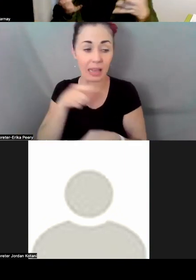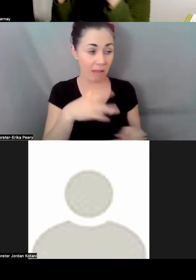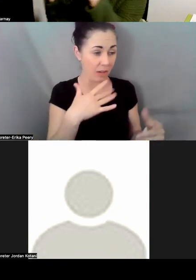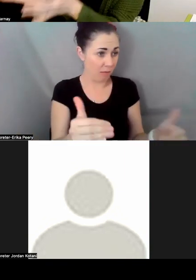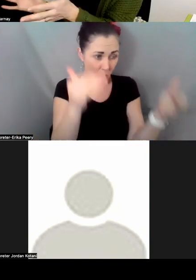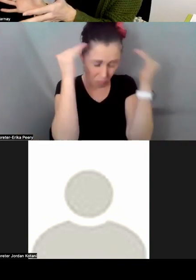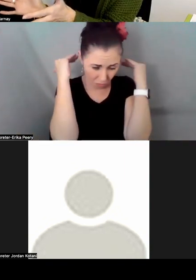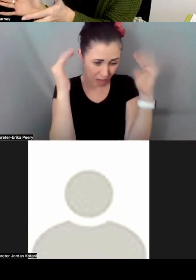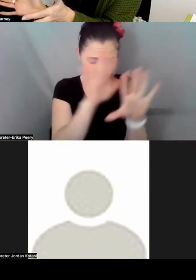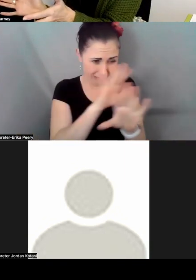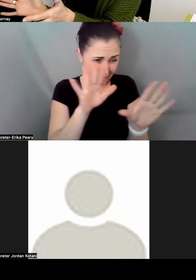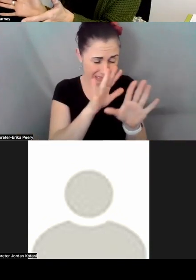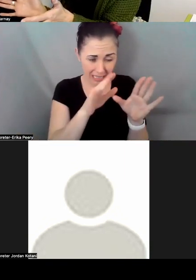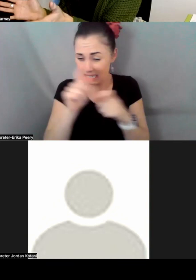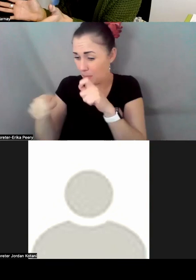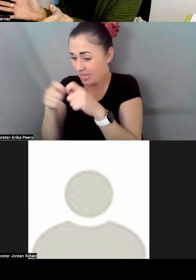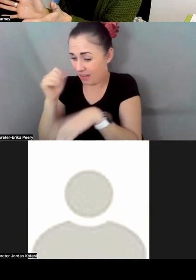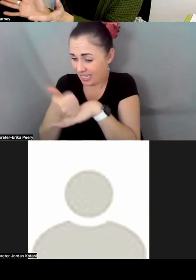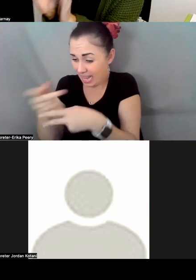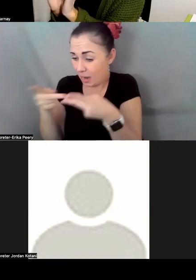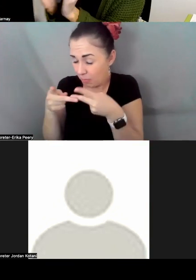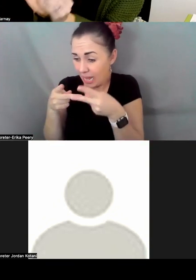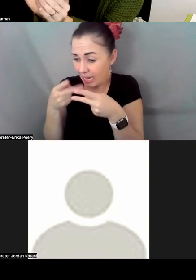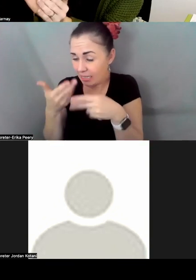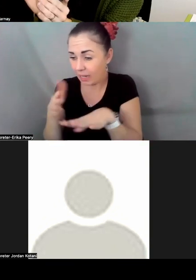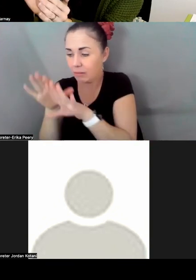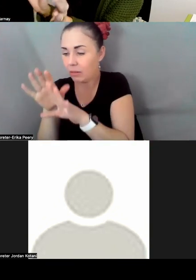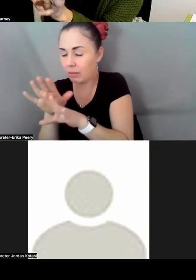maybe there's a place in the room they can go to that is in the corner where there's